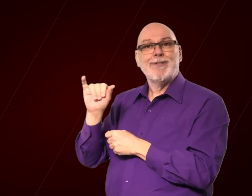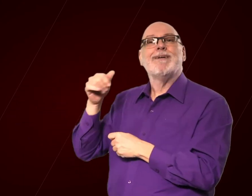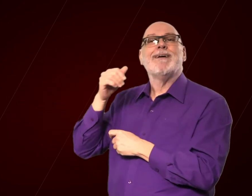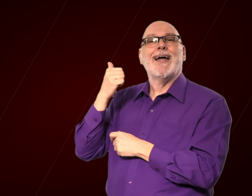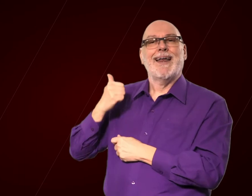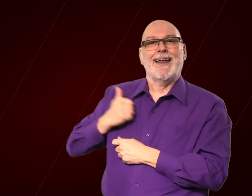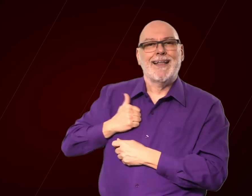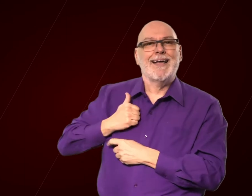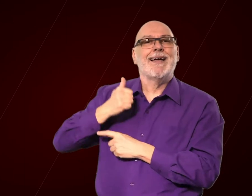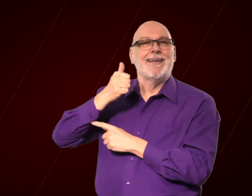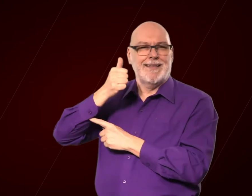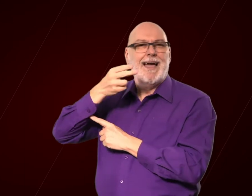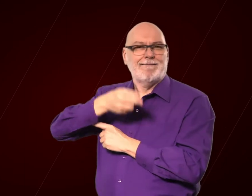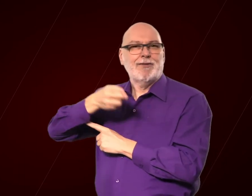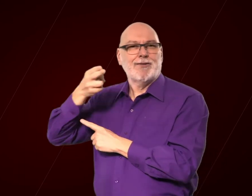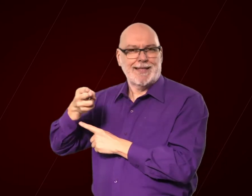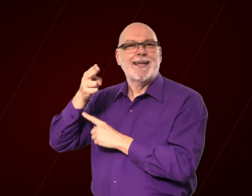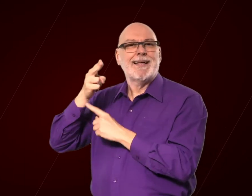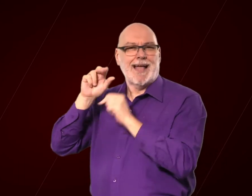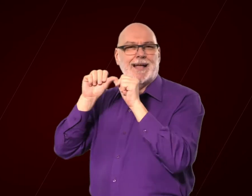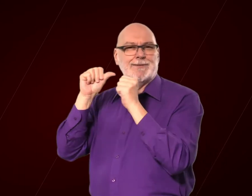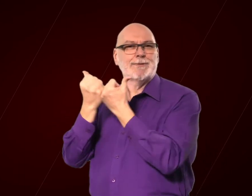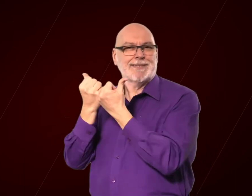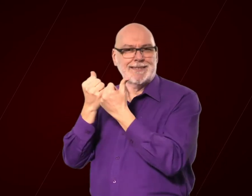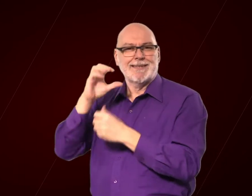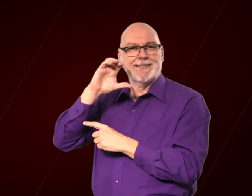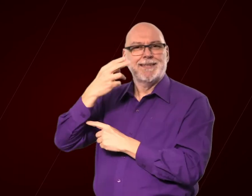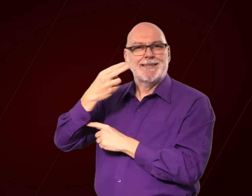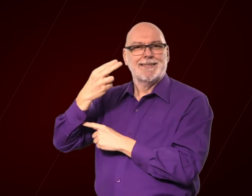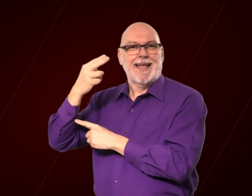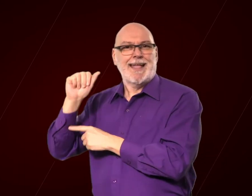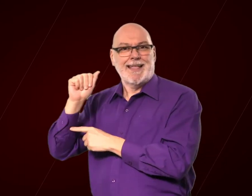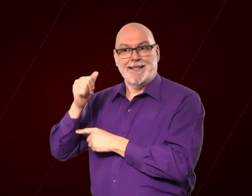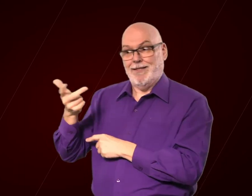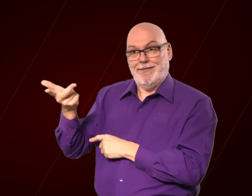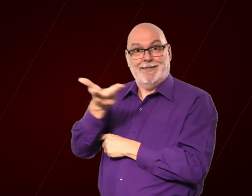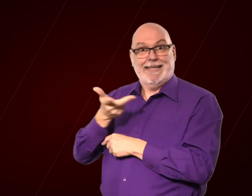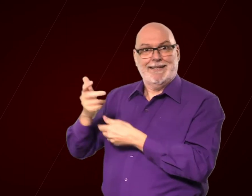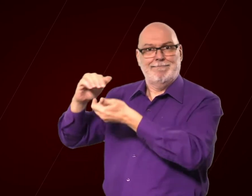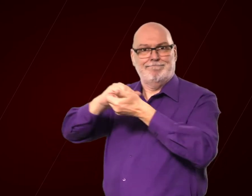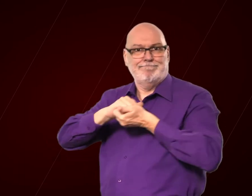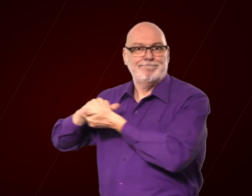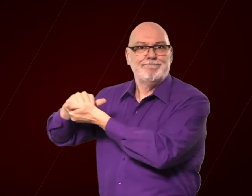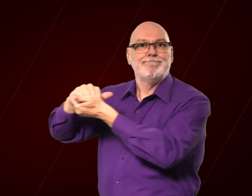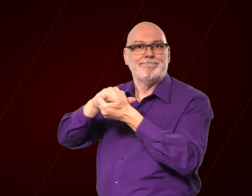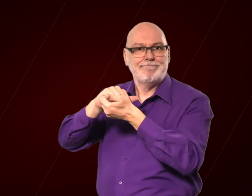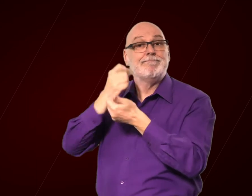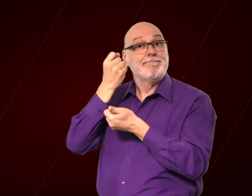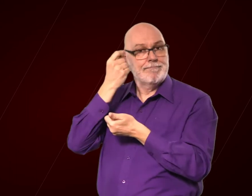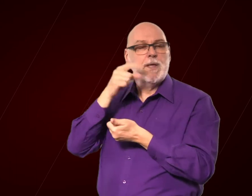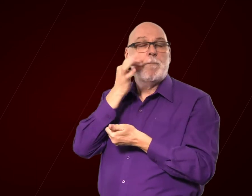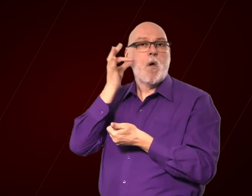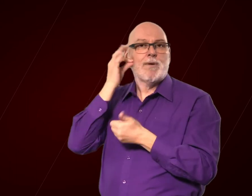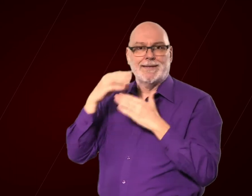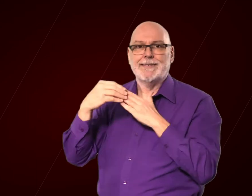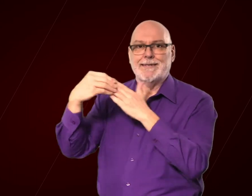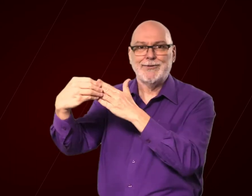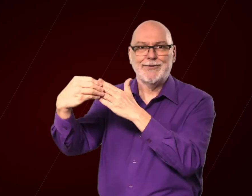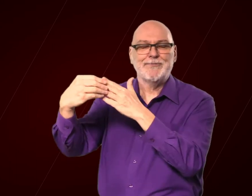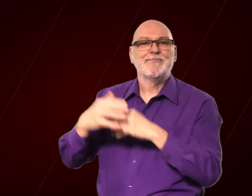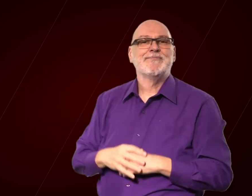and the Canadian Hard of Hearing Association, CHHA.